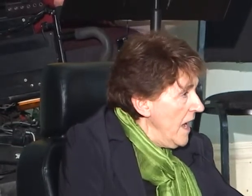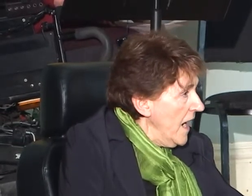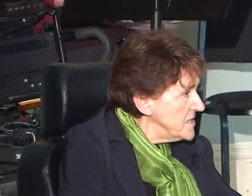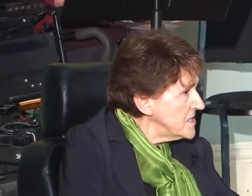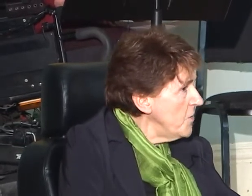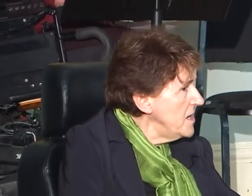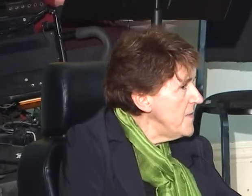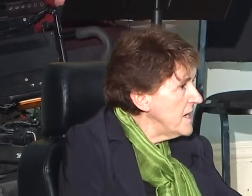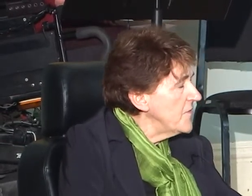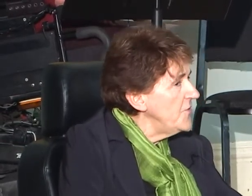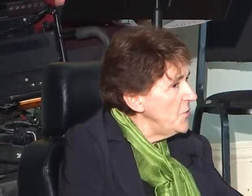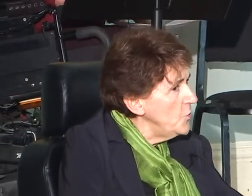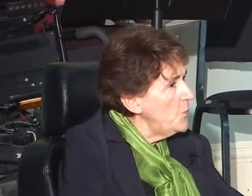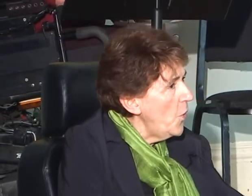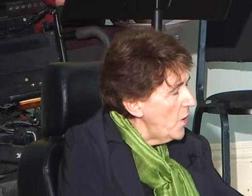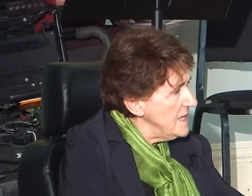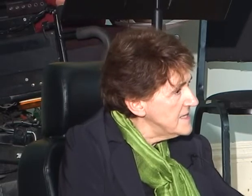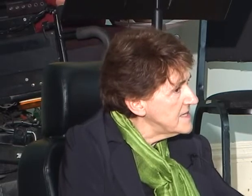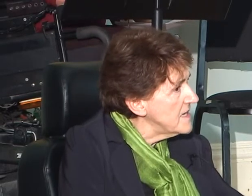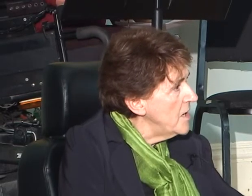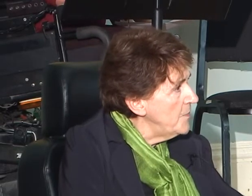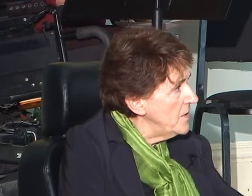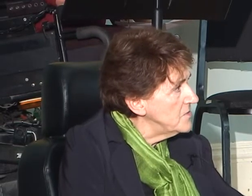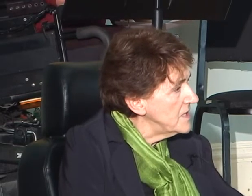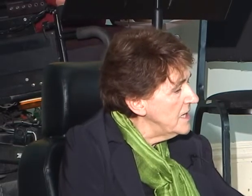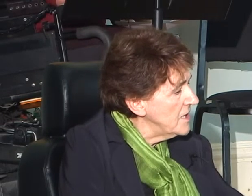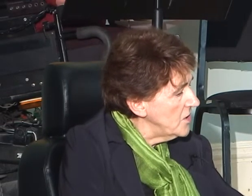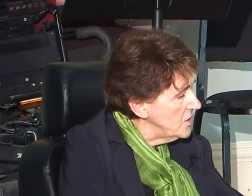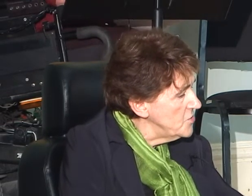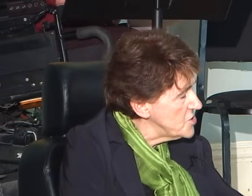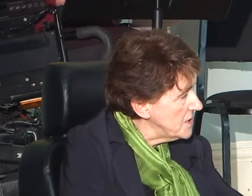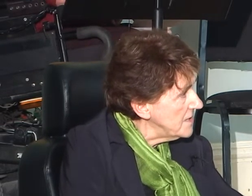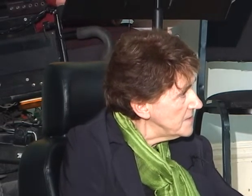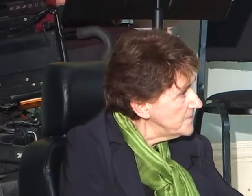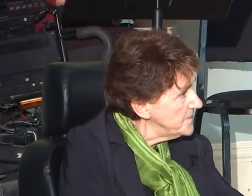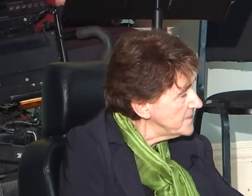I just want to make a few points about inclusion.